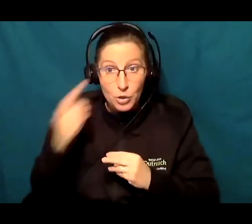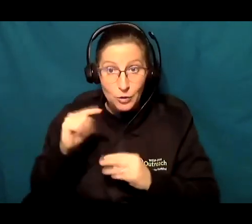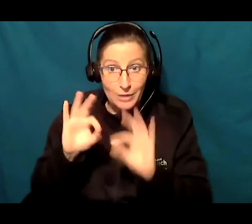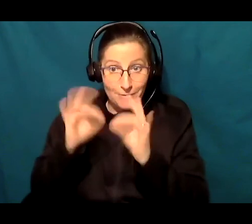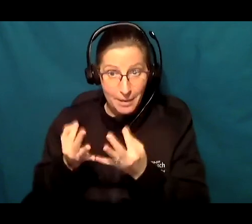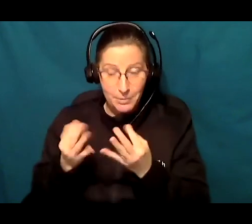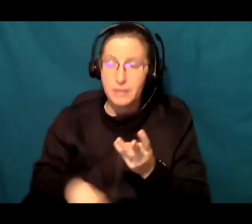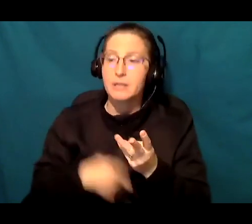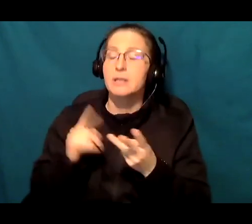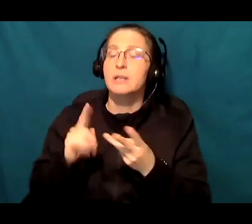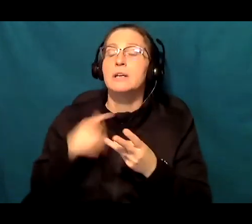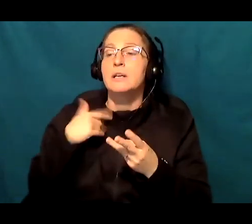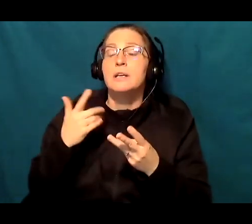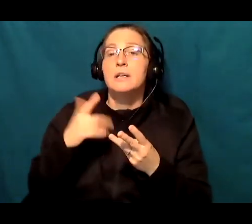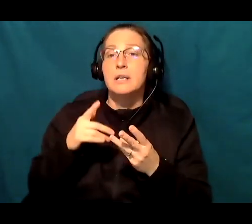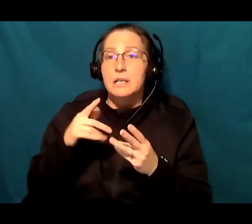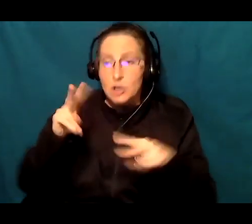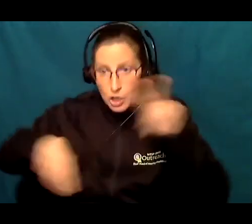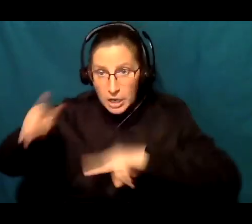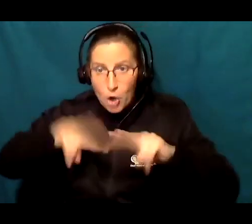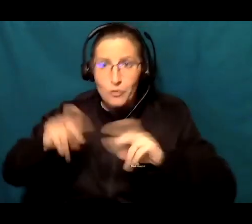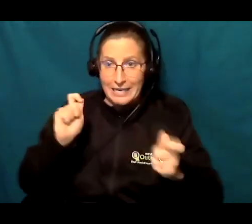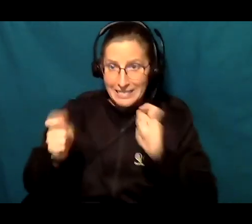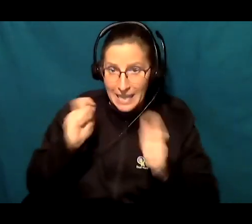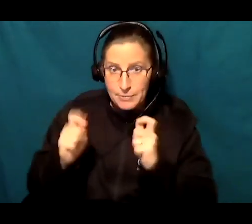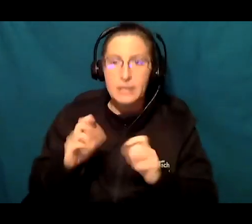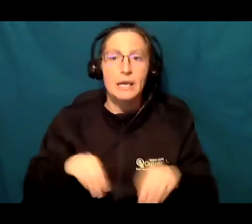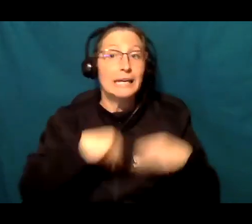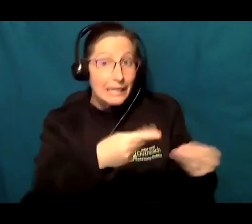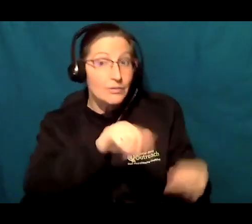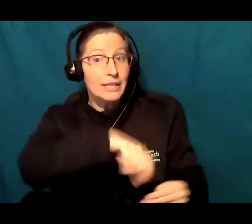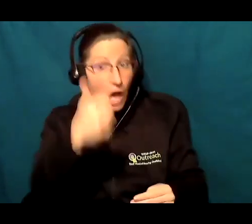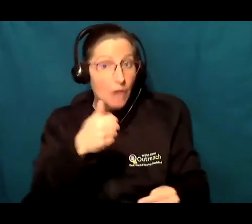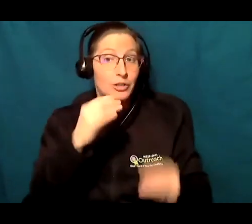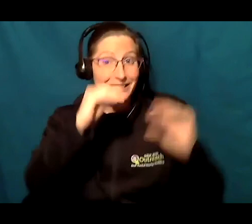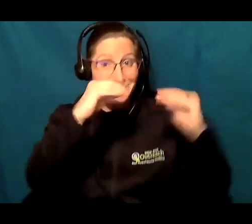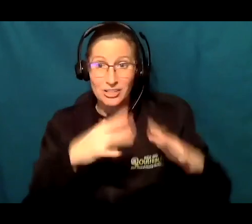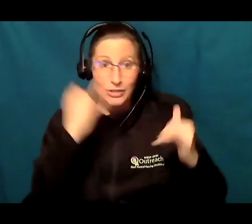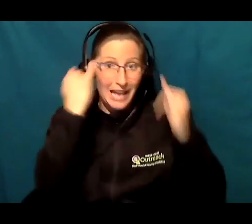looking over, and adapting, and giving those other teachers ideas, you don't have to give it to them virtually,